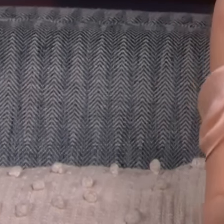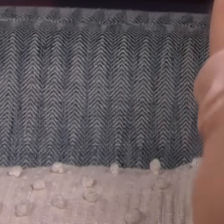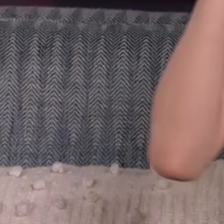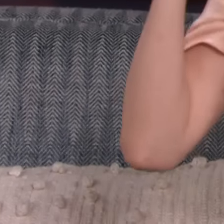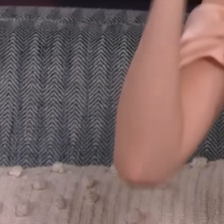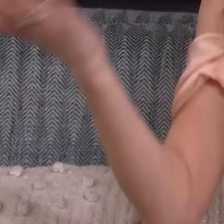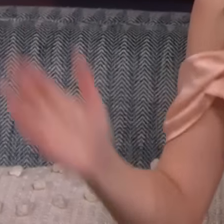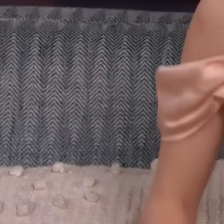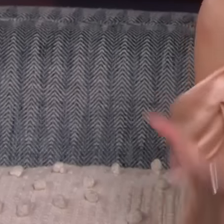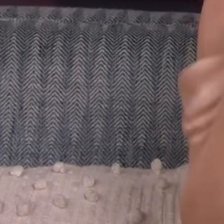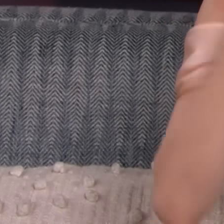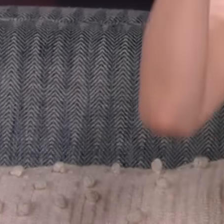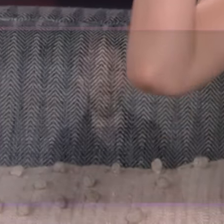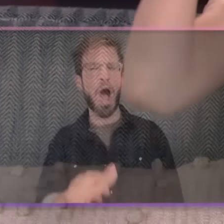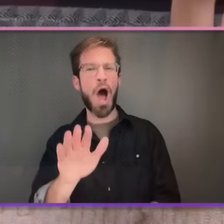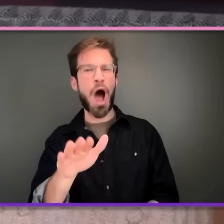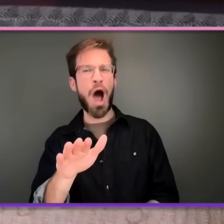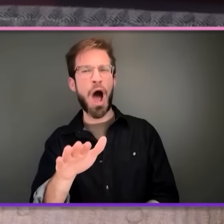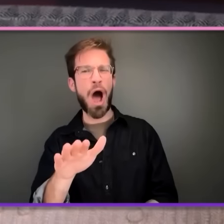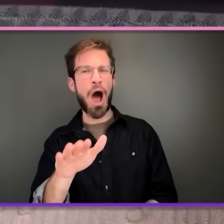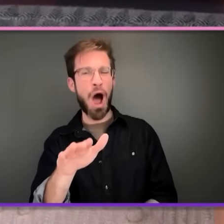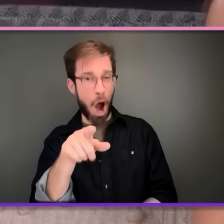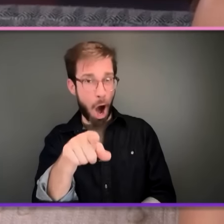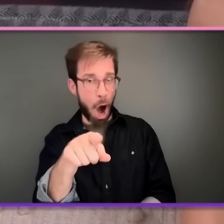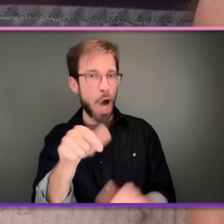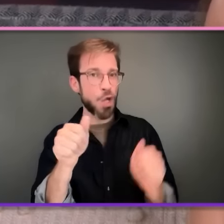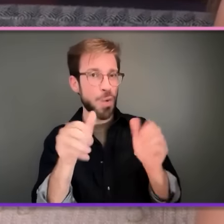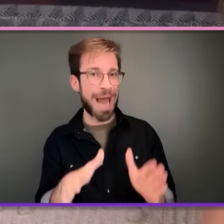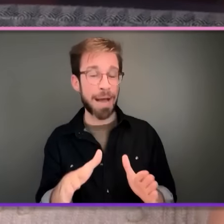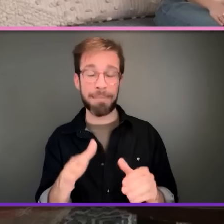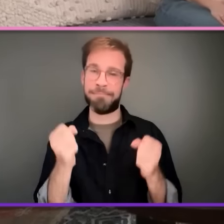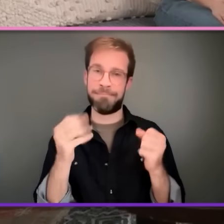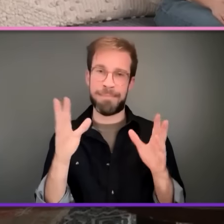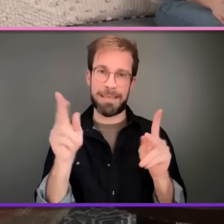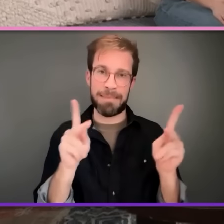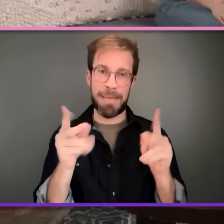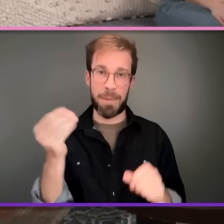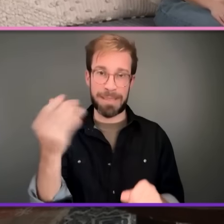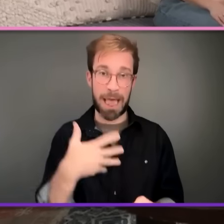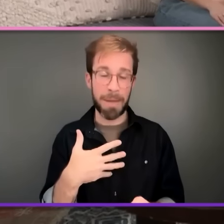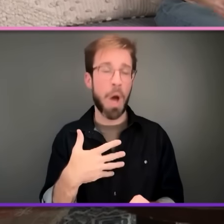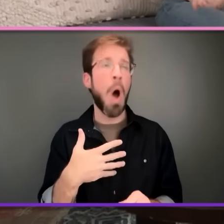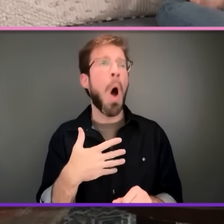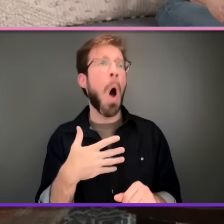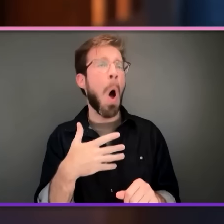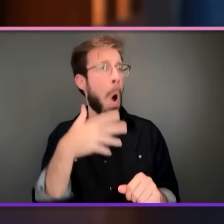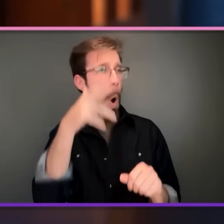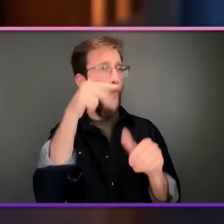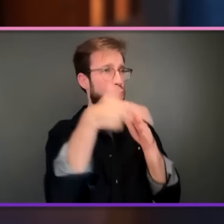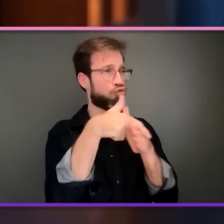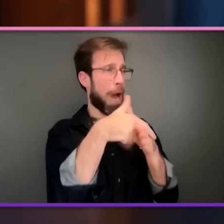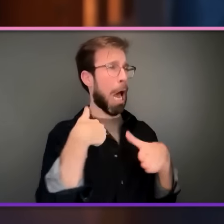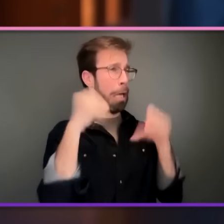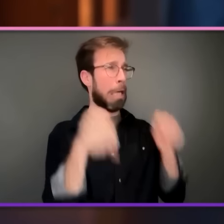and I loved it so much that I felt I had to be a part of it, so I actually reached out and I said, "Kate, what can I do to be a part of this film?"